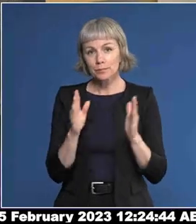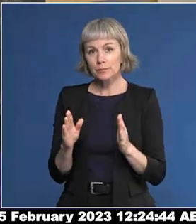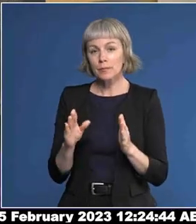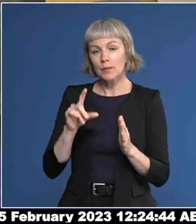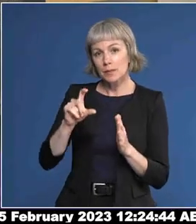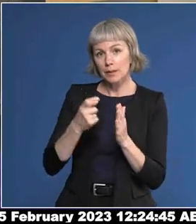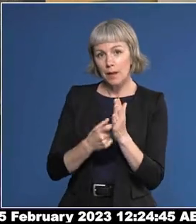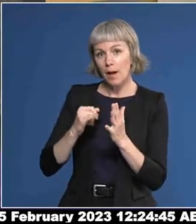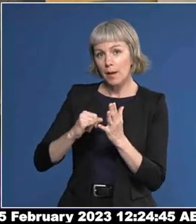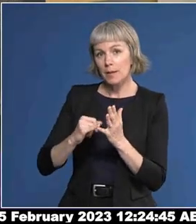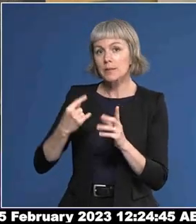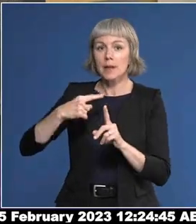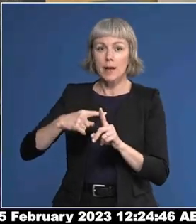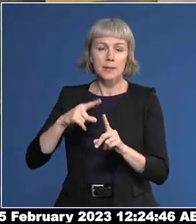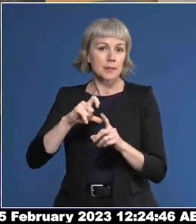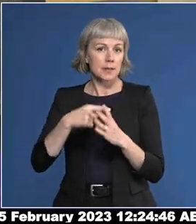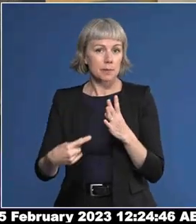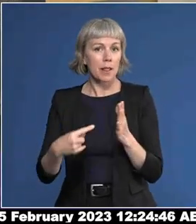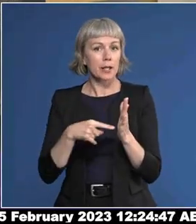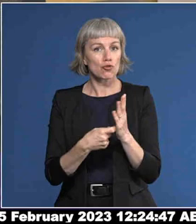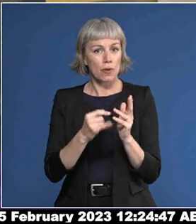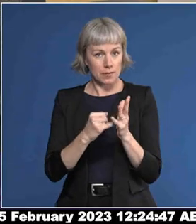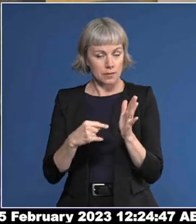governance arrangements as well. So for Coastal, you are a very small organisation.